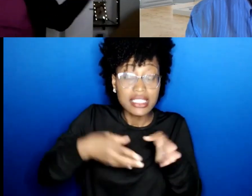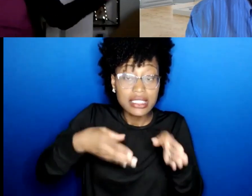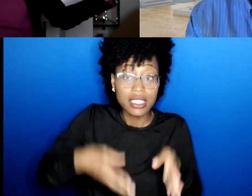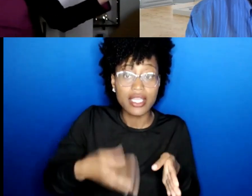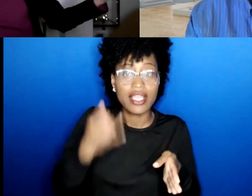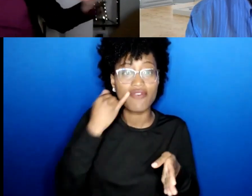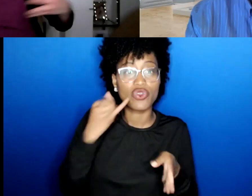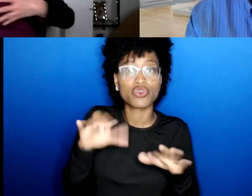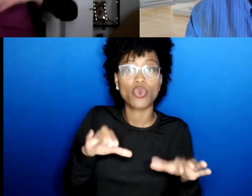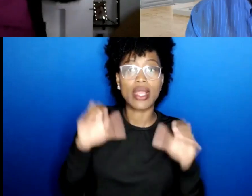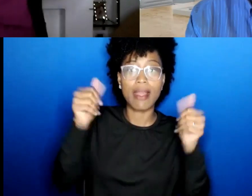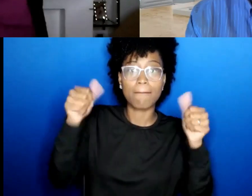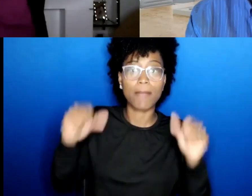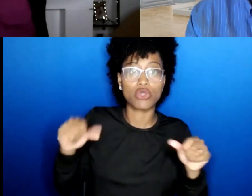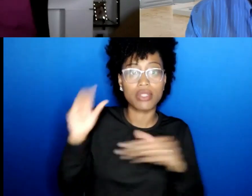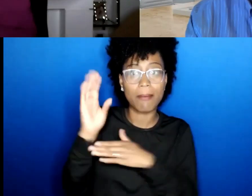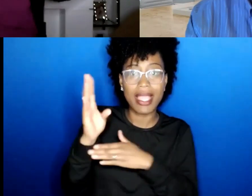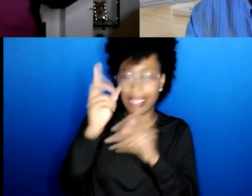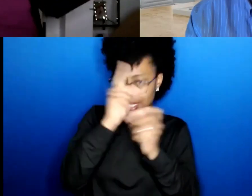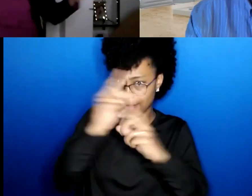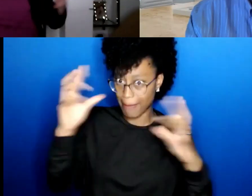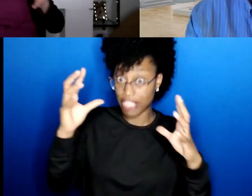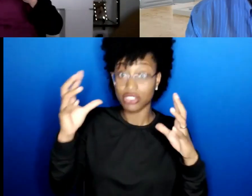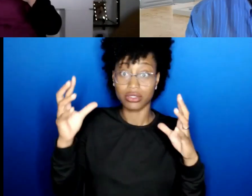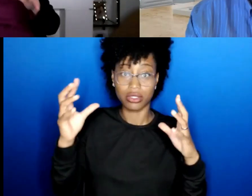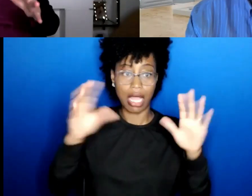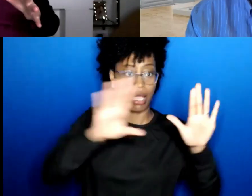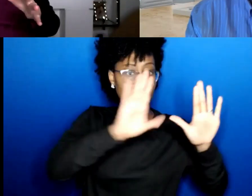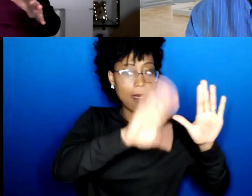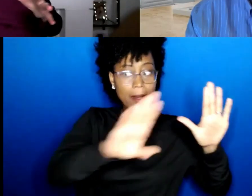envision instead of many posters in a large room,